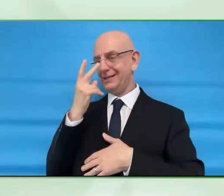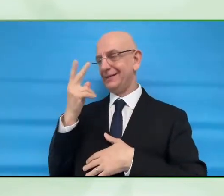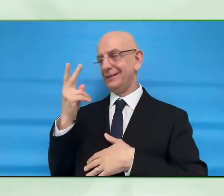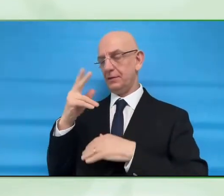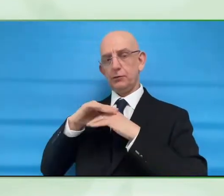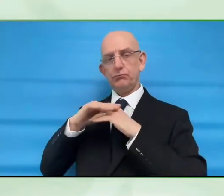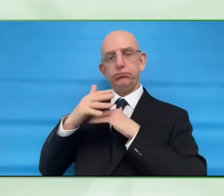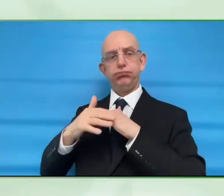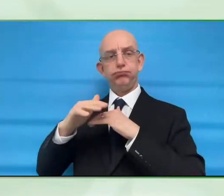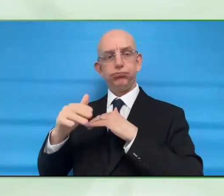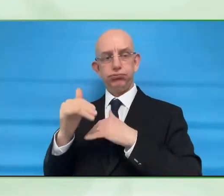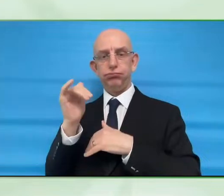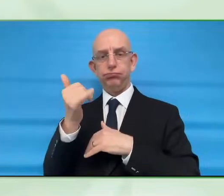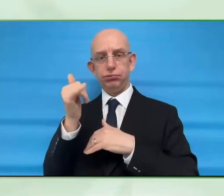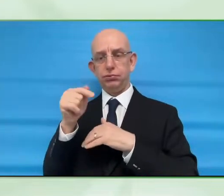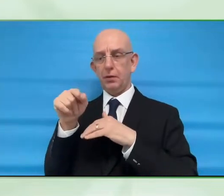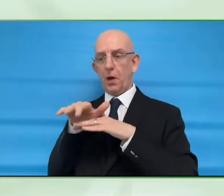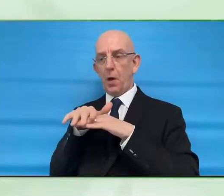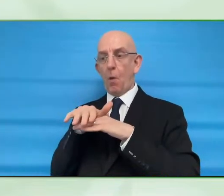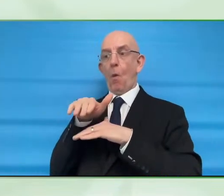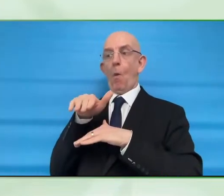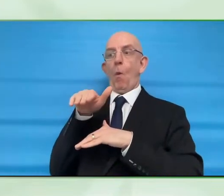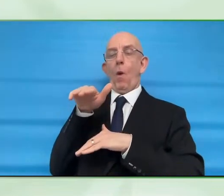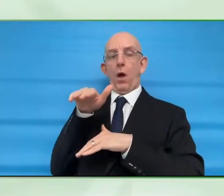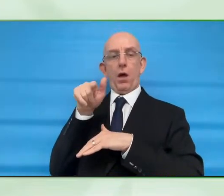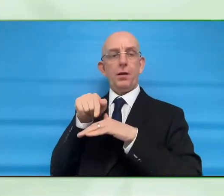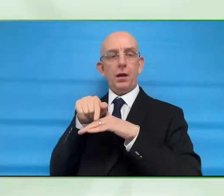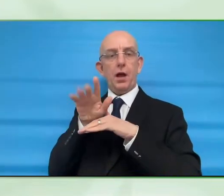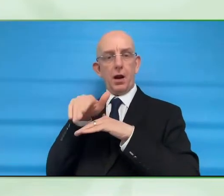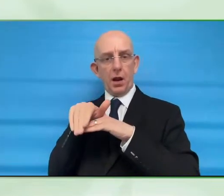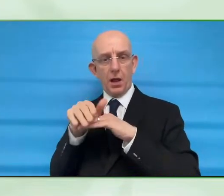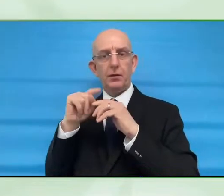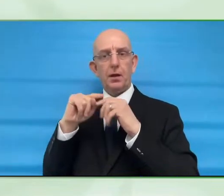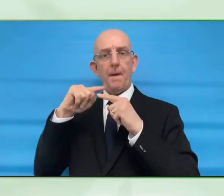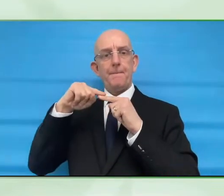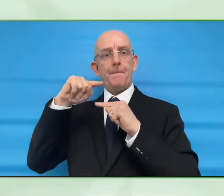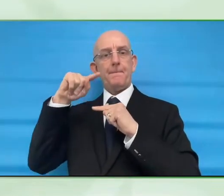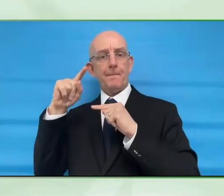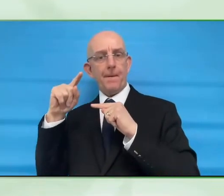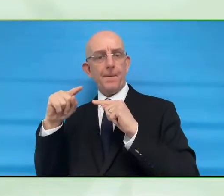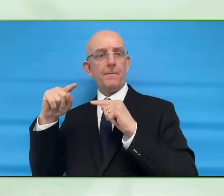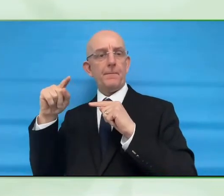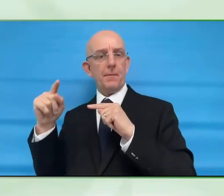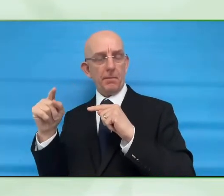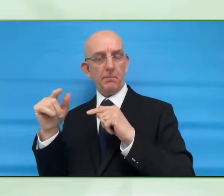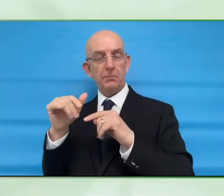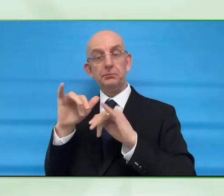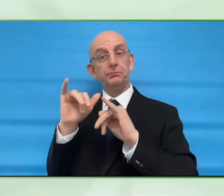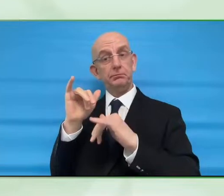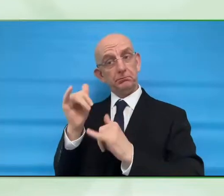Could you tell us more about your project?